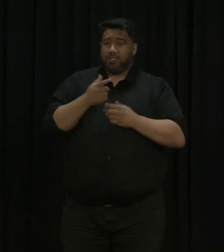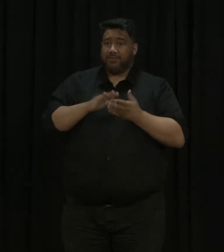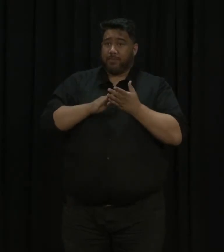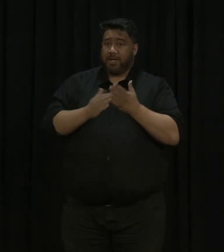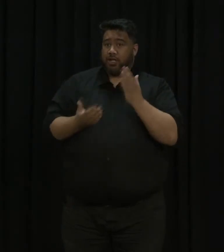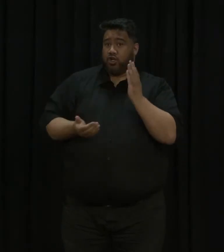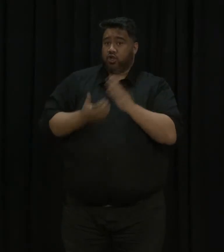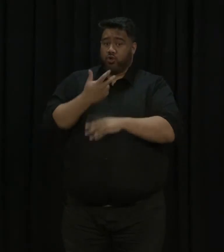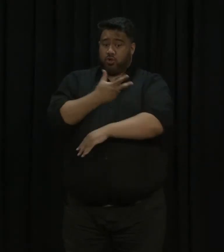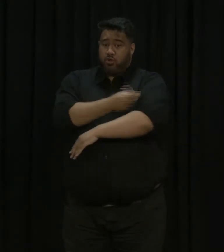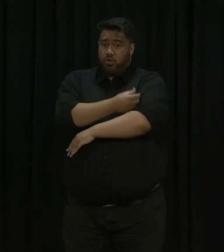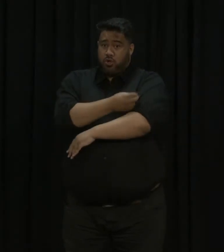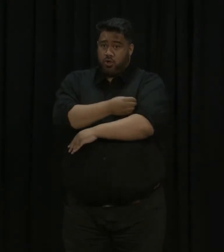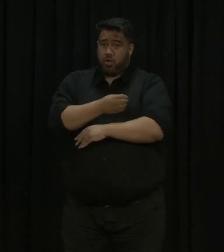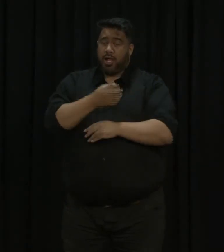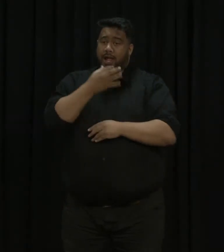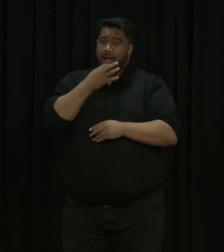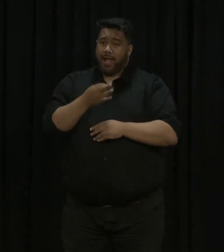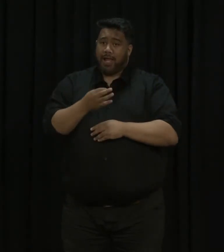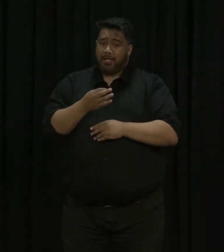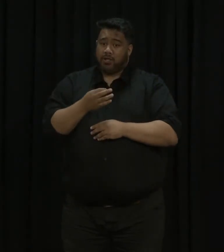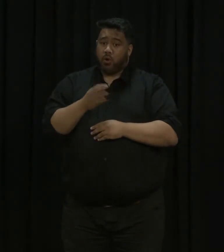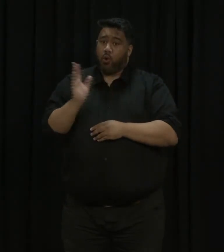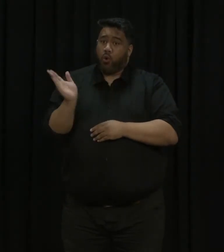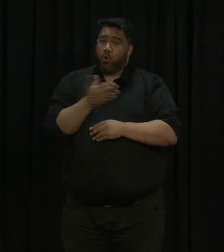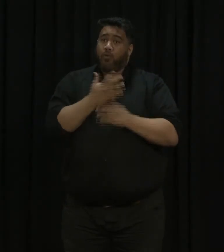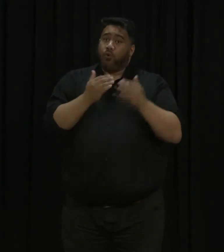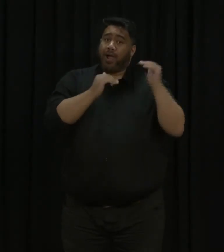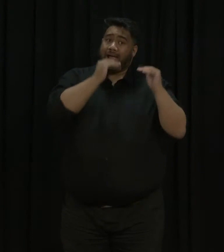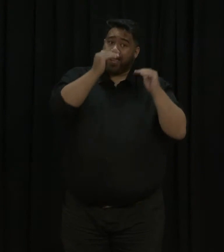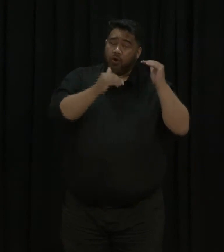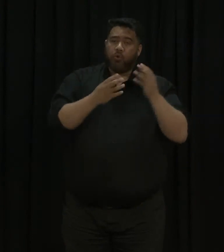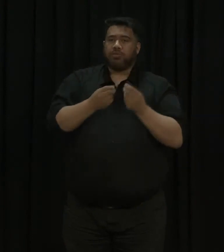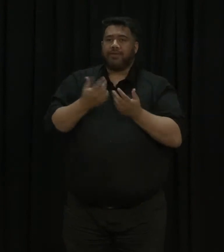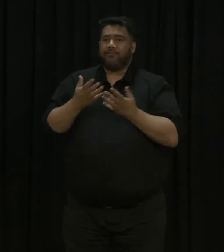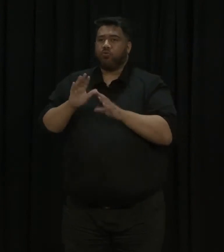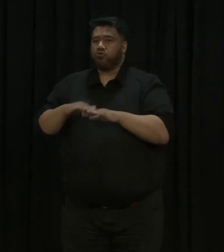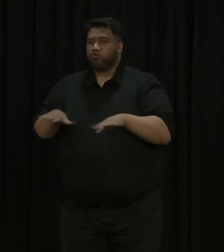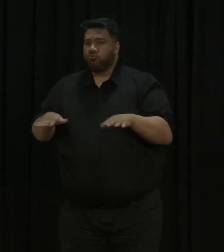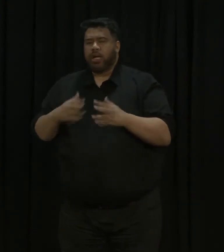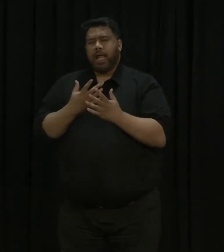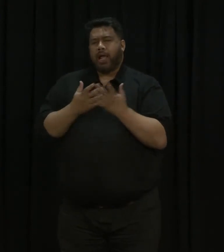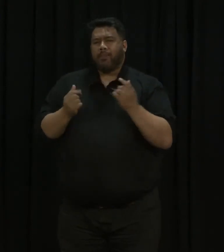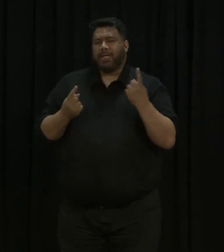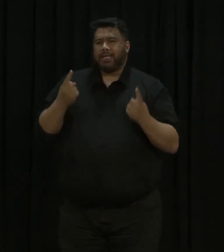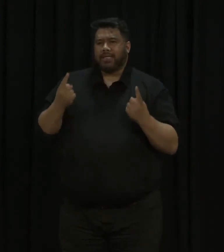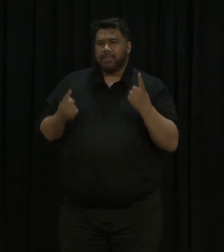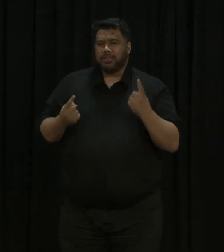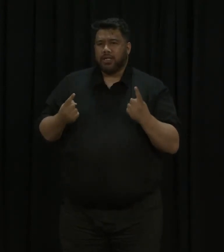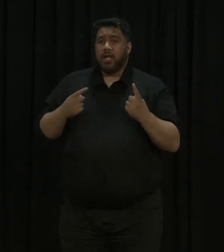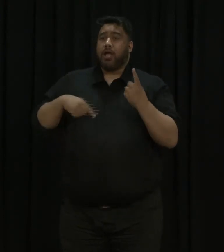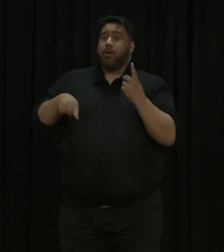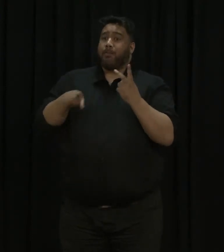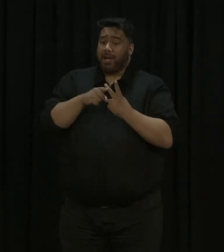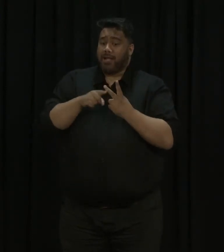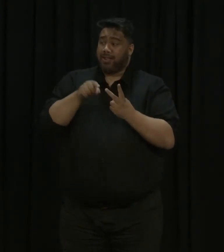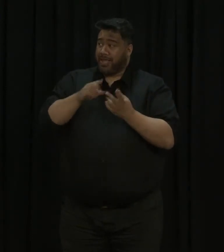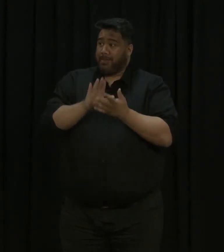make. How many of those 4.7 you doses of Pfizer are the